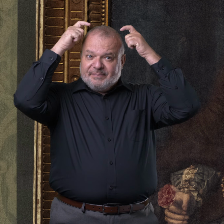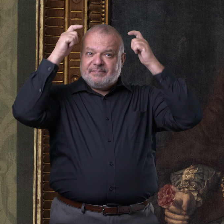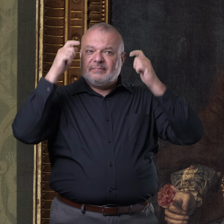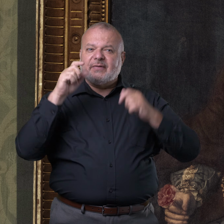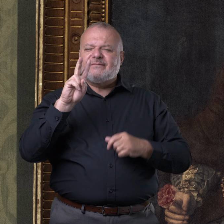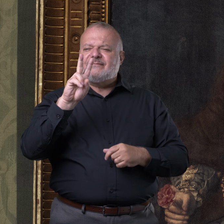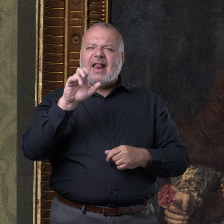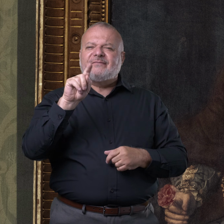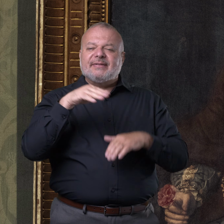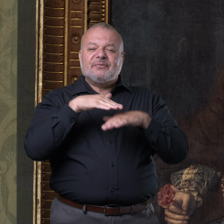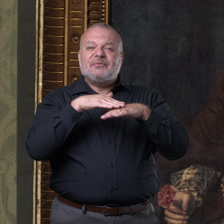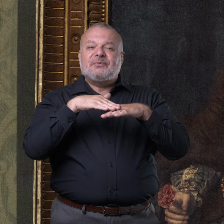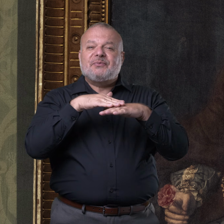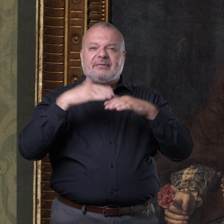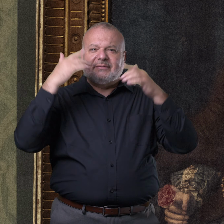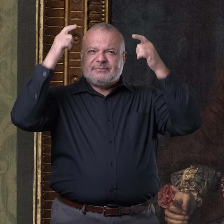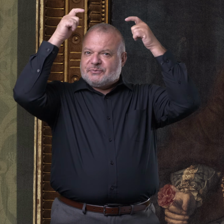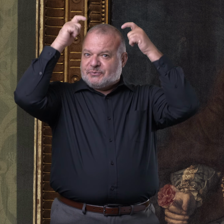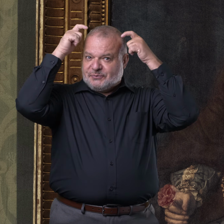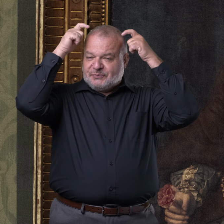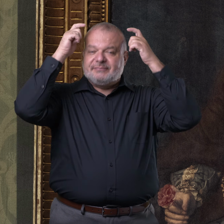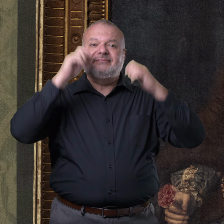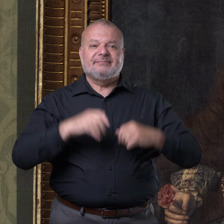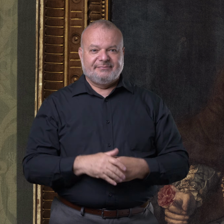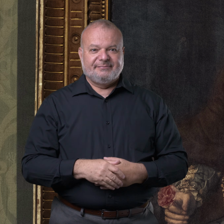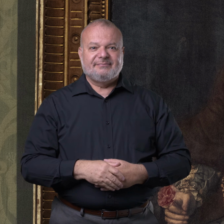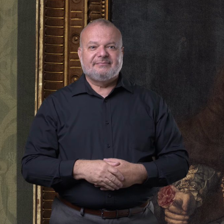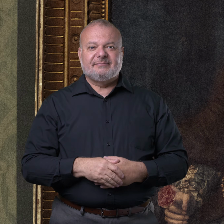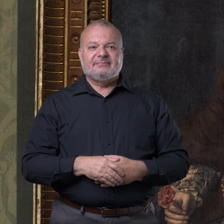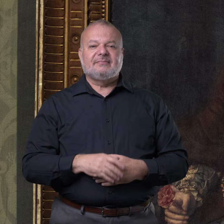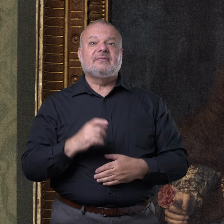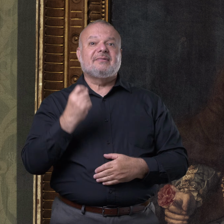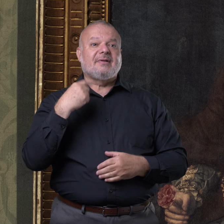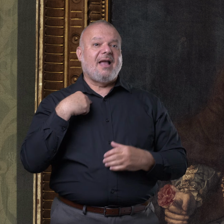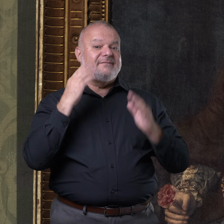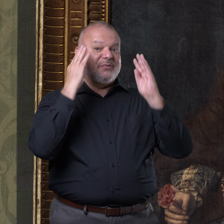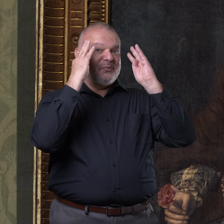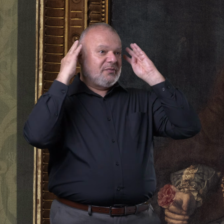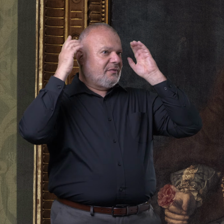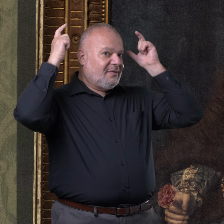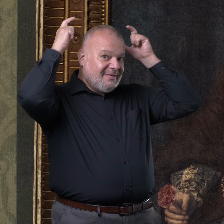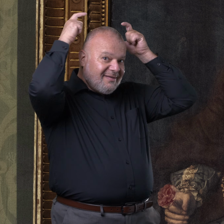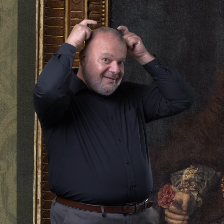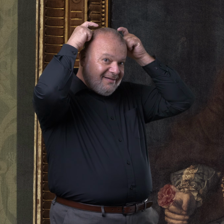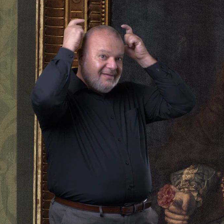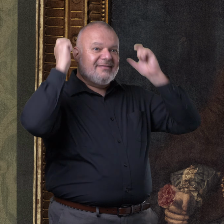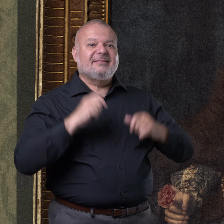Mostly covered by a black and white flat velvet cap that sits atop her head, it's held in